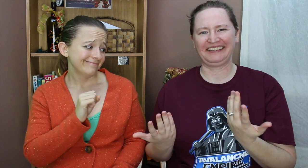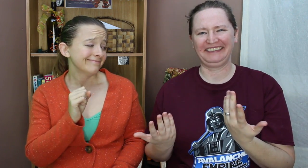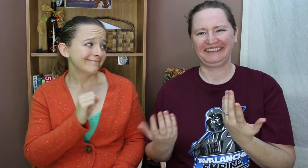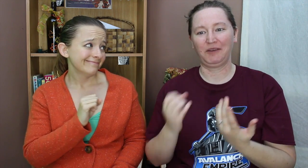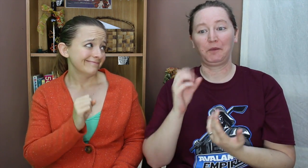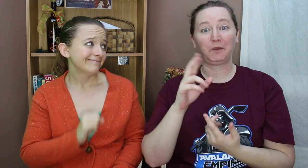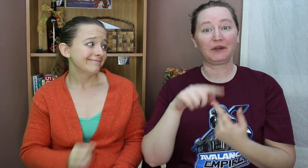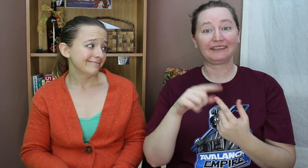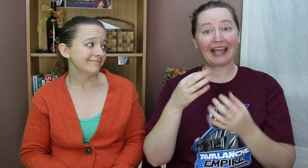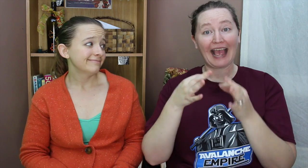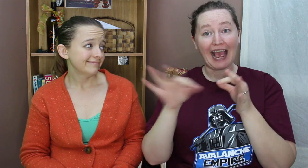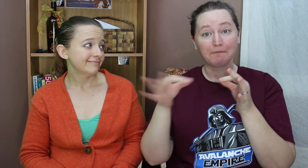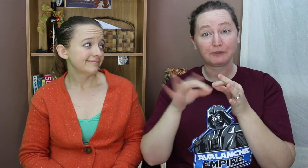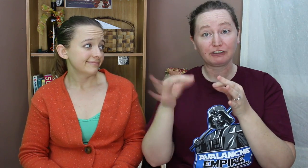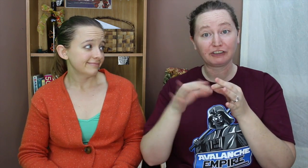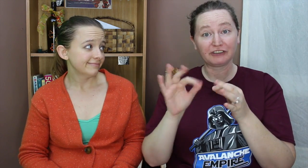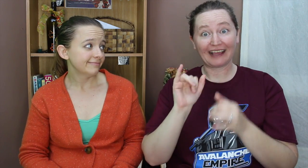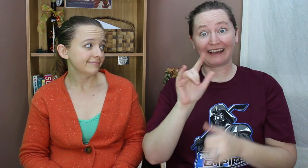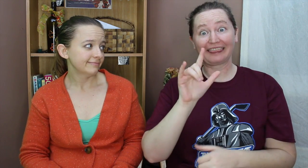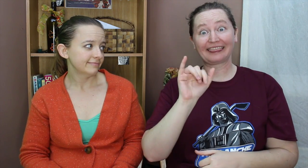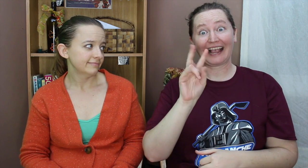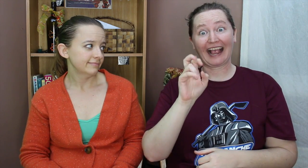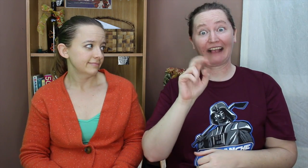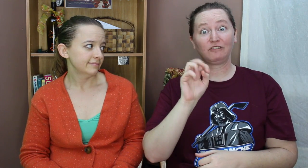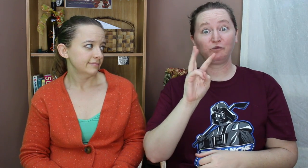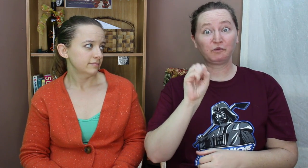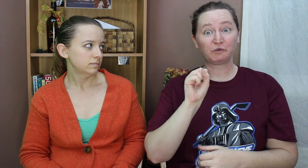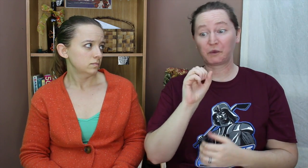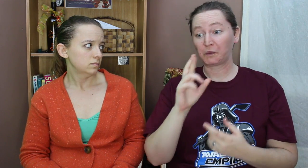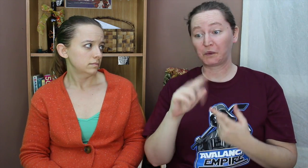Thing "oh I can't do that." Even captioning,